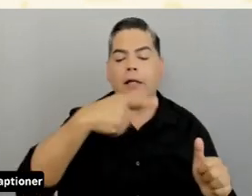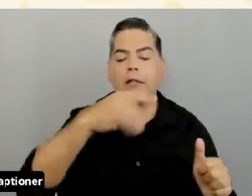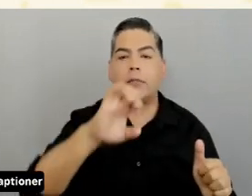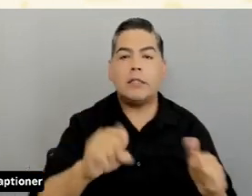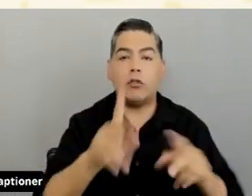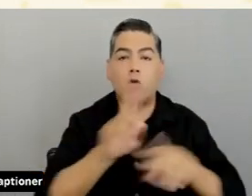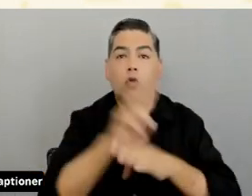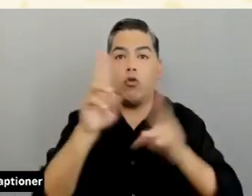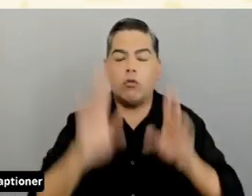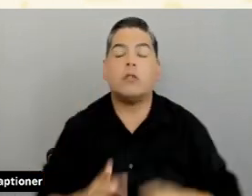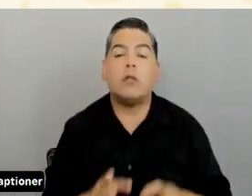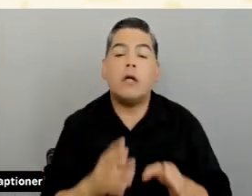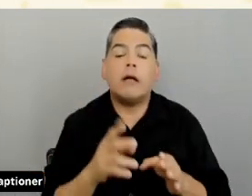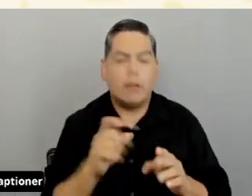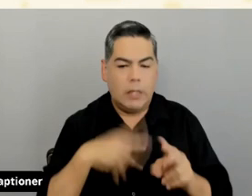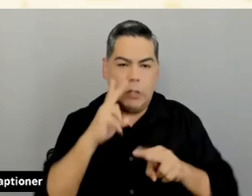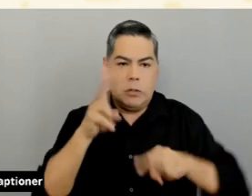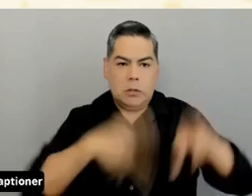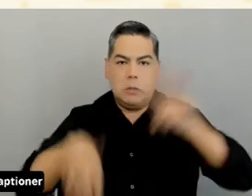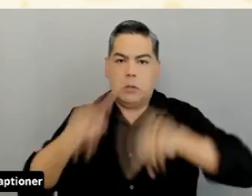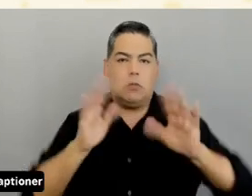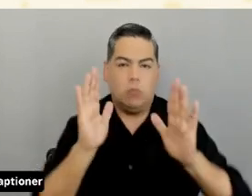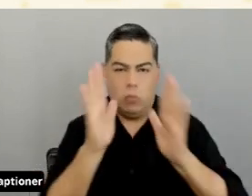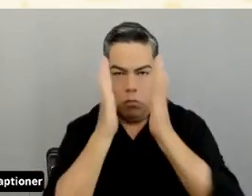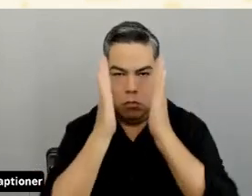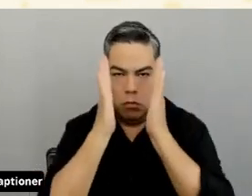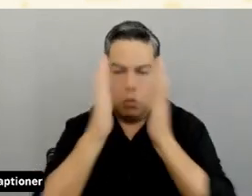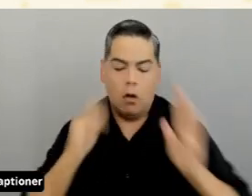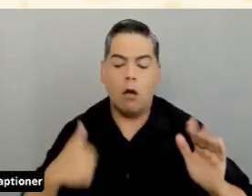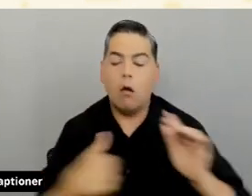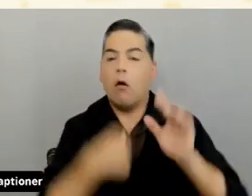in our visualization? So